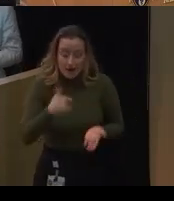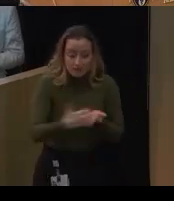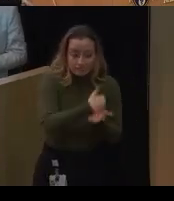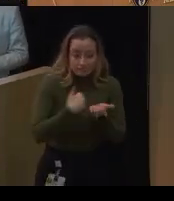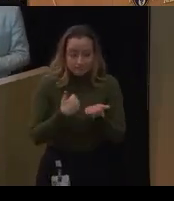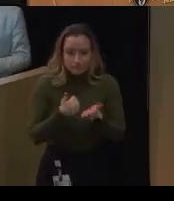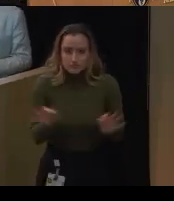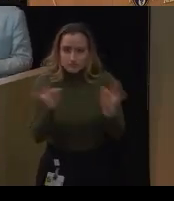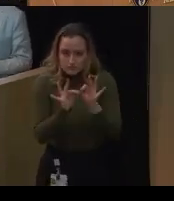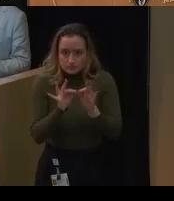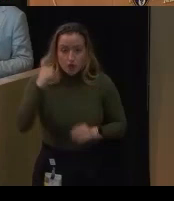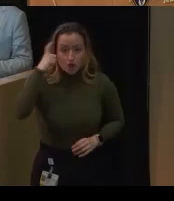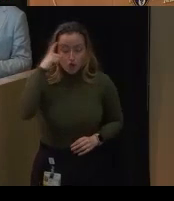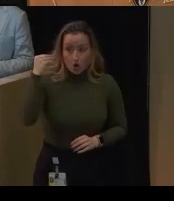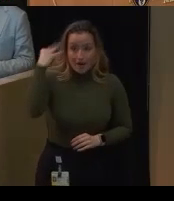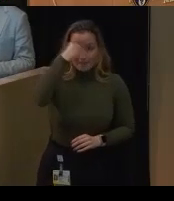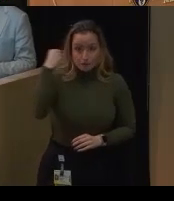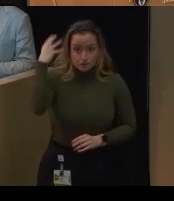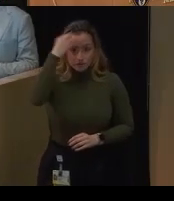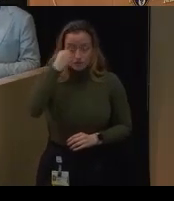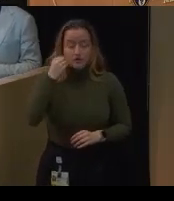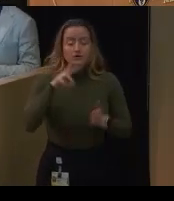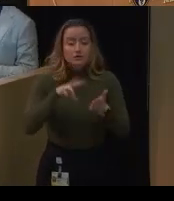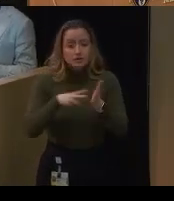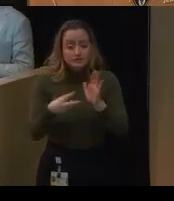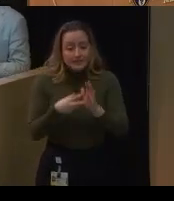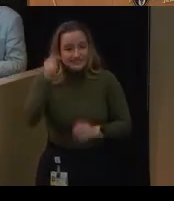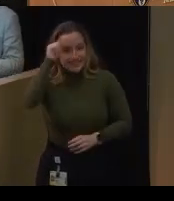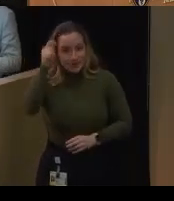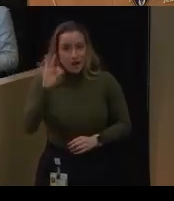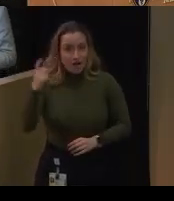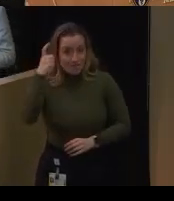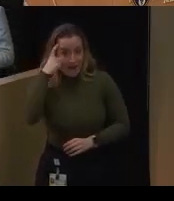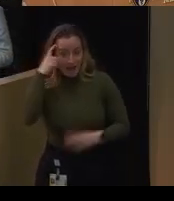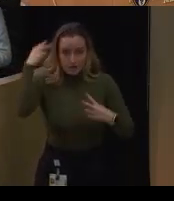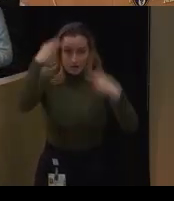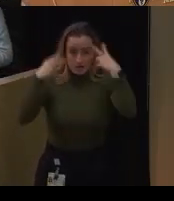of neuroimaging research has shown that theory of Mind Is subserved by a distinct network of